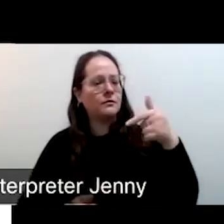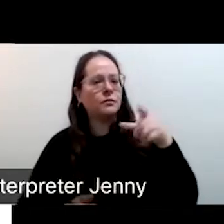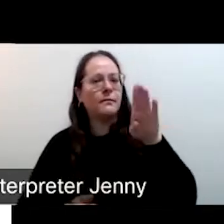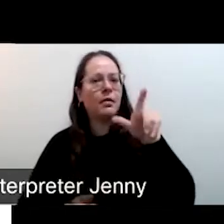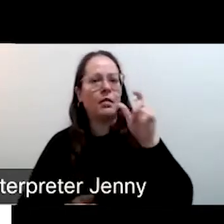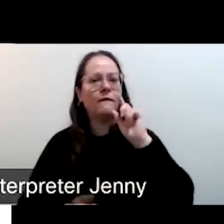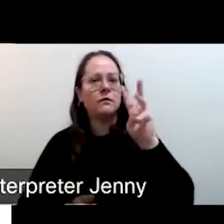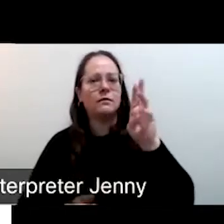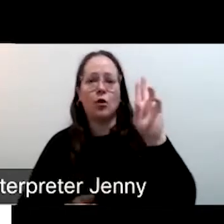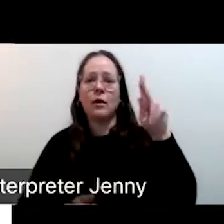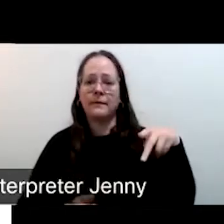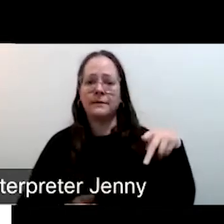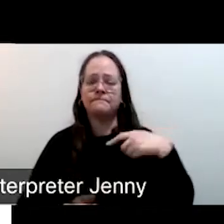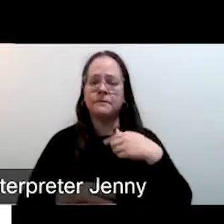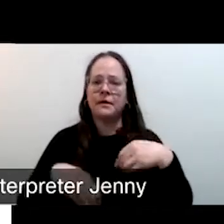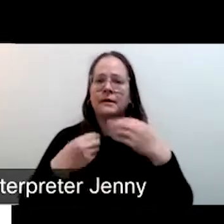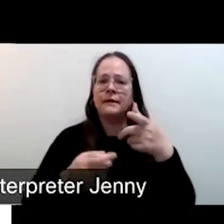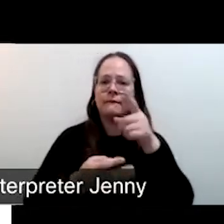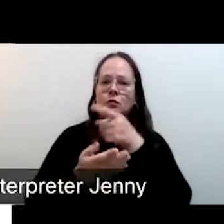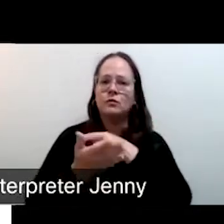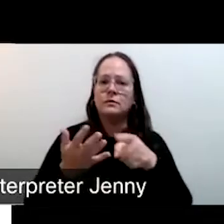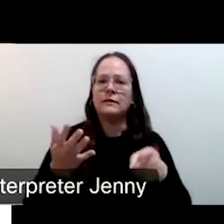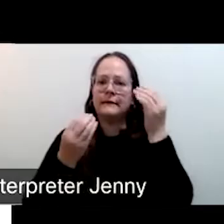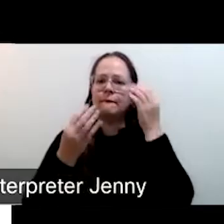The following information may help you decide.